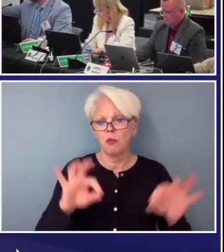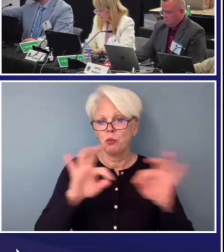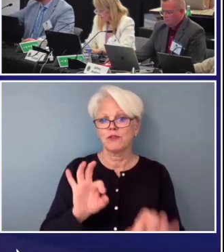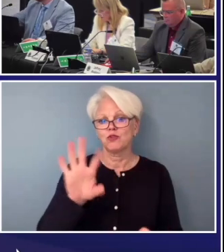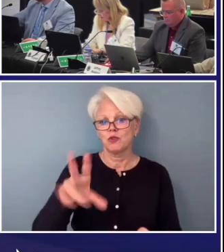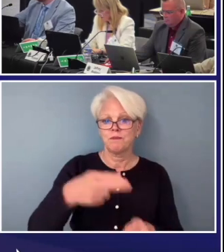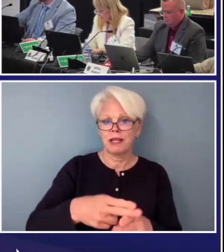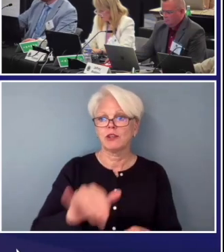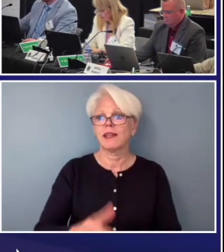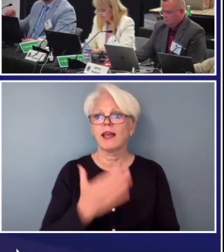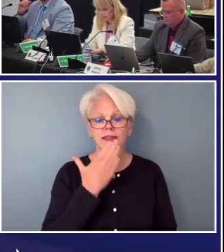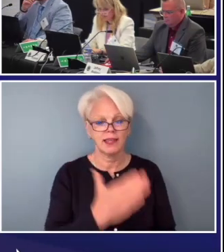Thank you, Magnus. Michael, you have the floor.